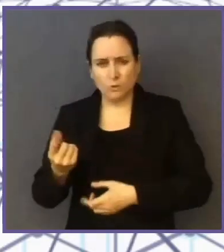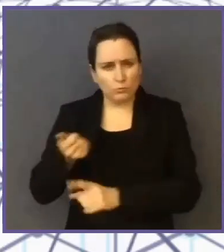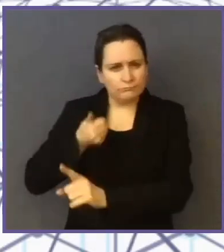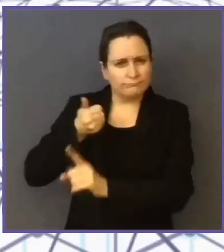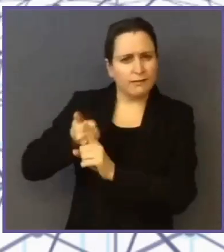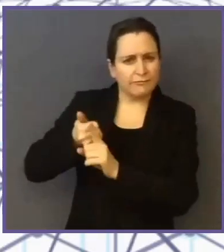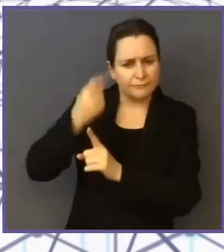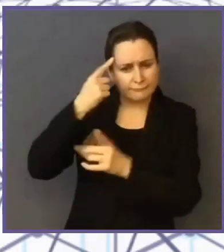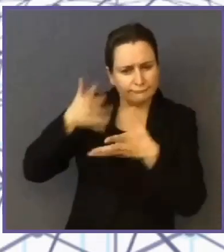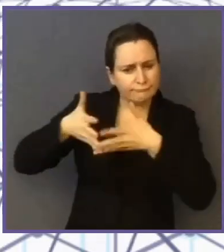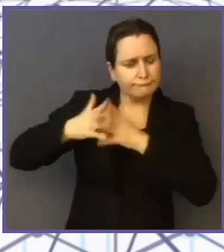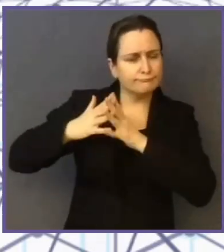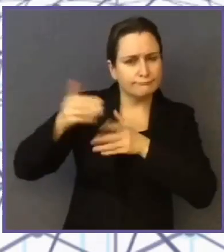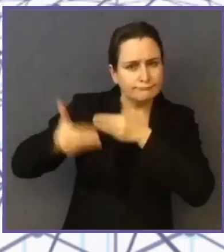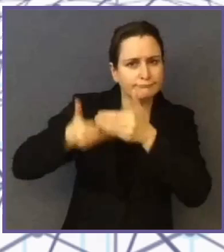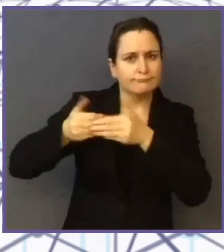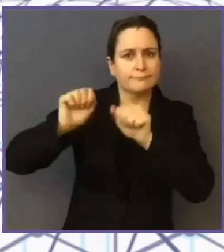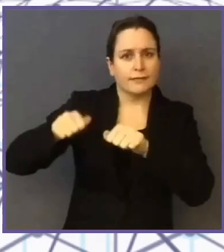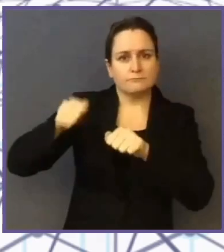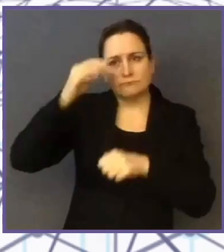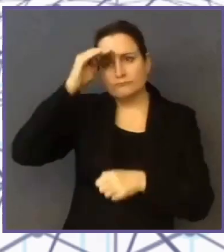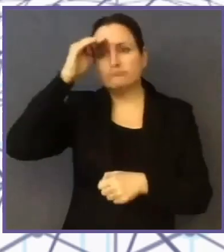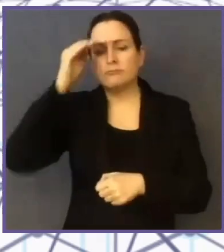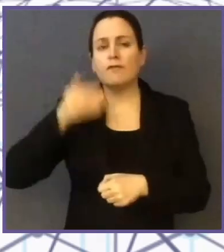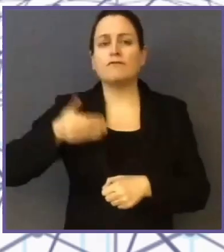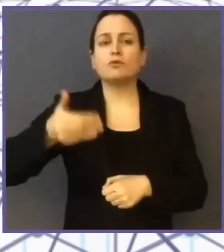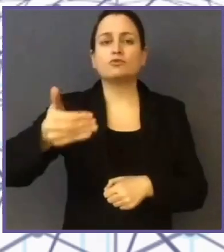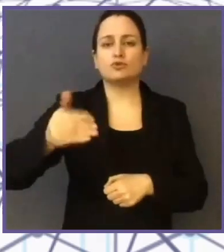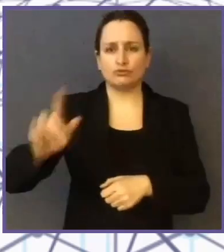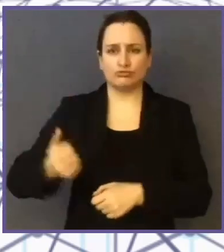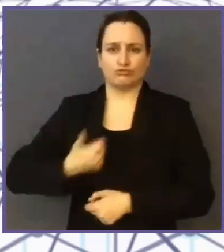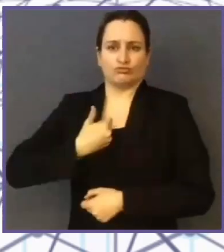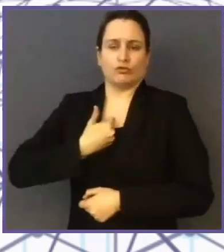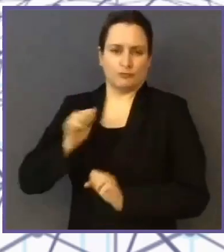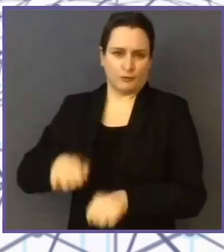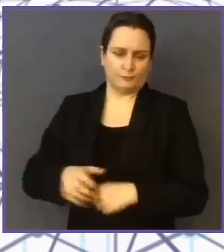Critically, the individuals involved will be engaged and supported for at least two